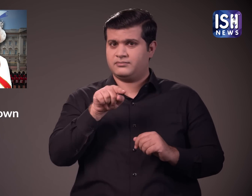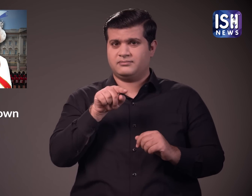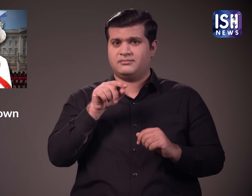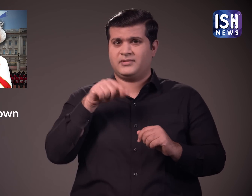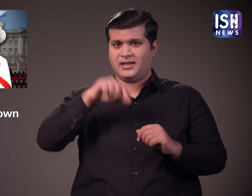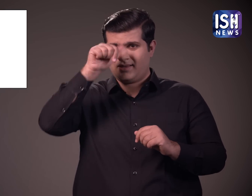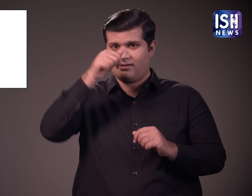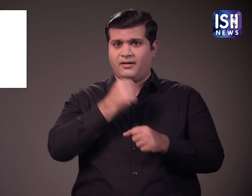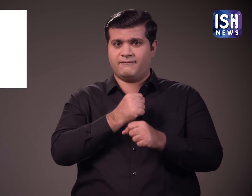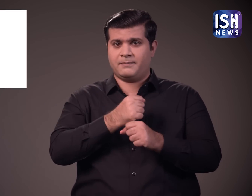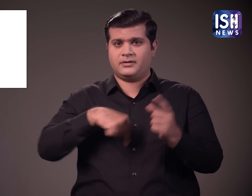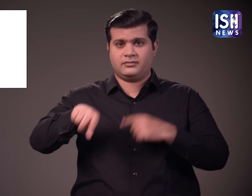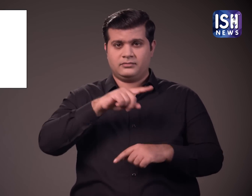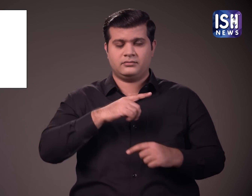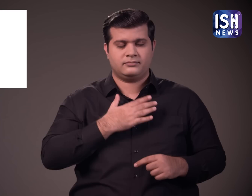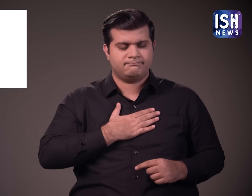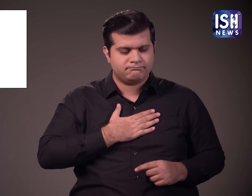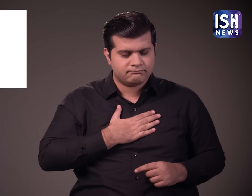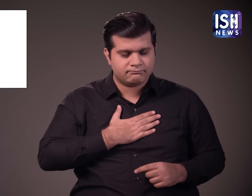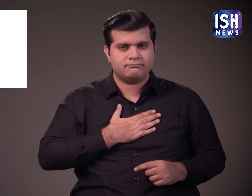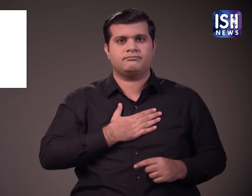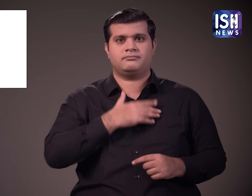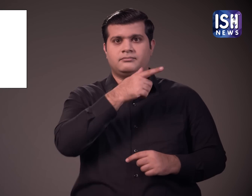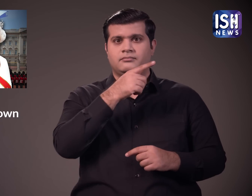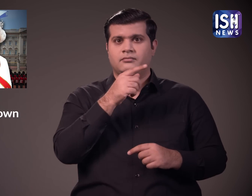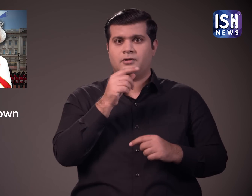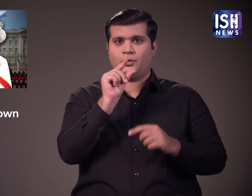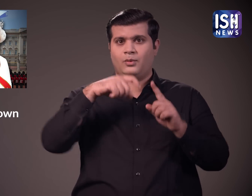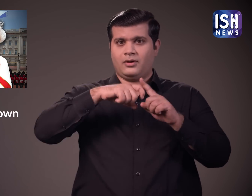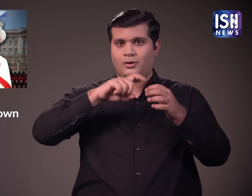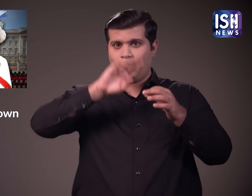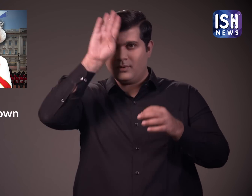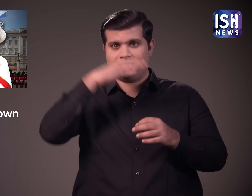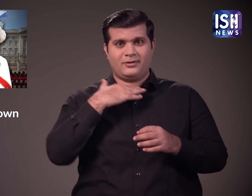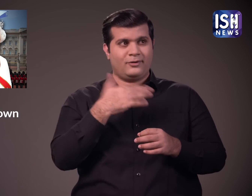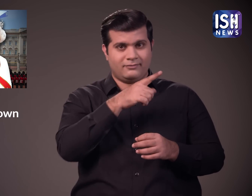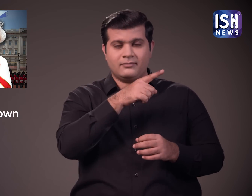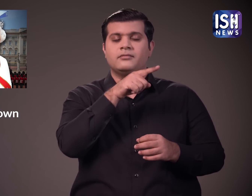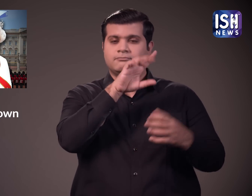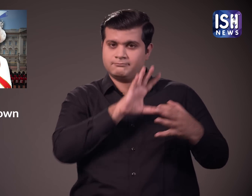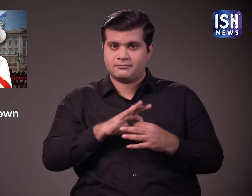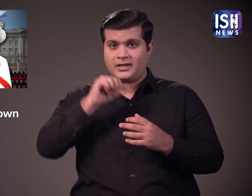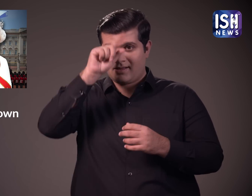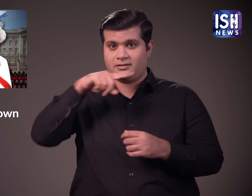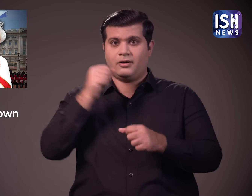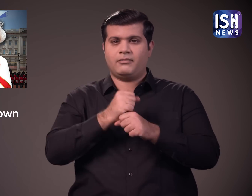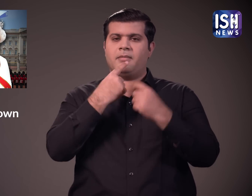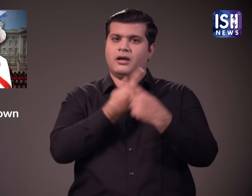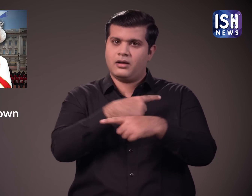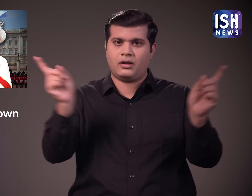After the Queen's death, Indian government declared a day of mourning during which